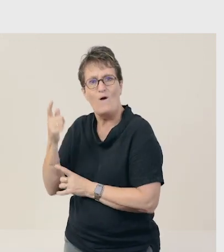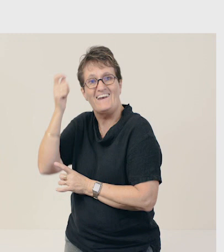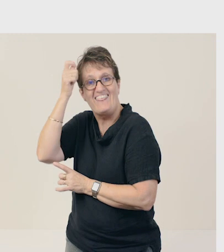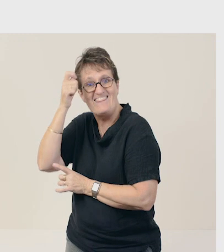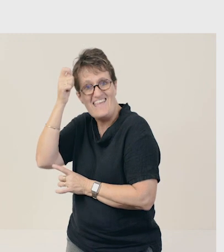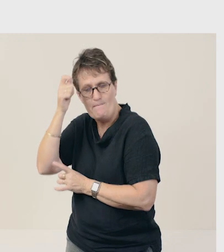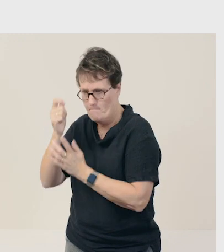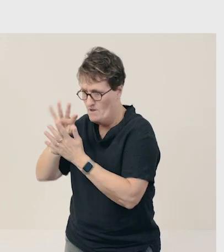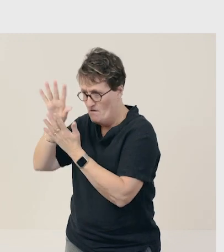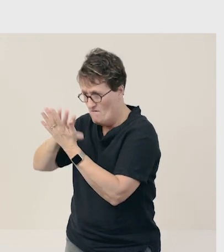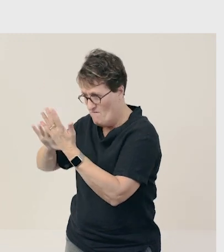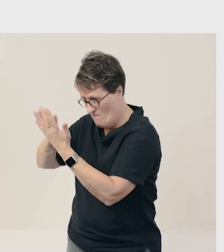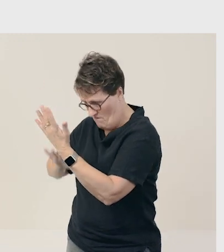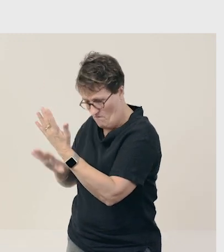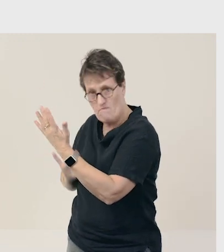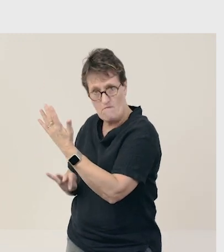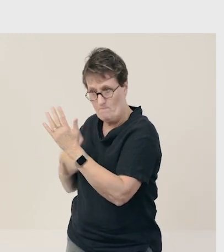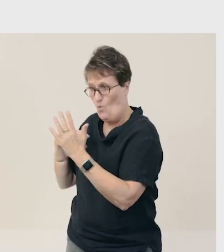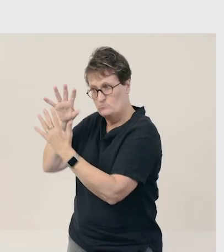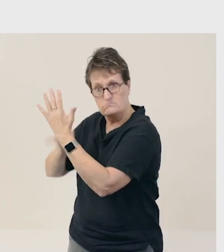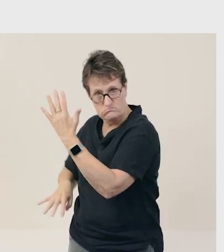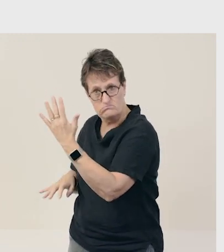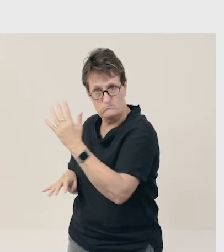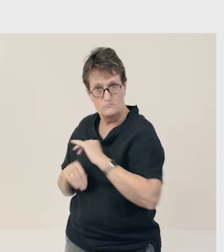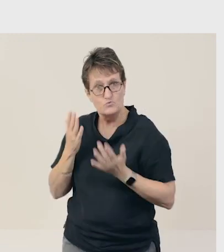True or false?